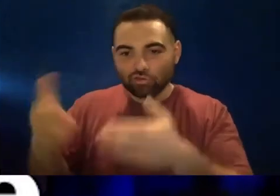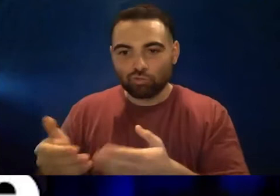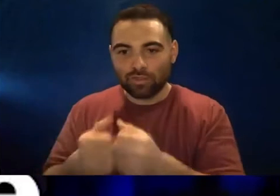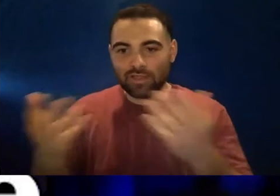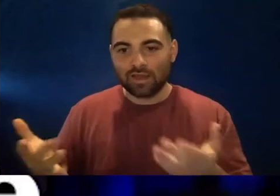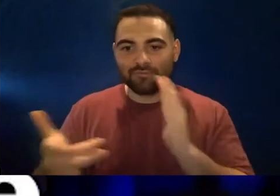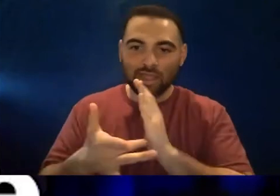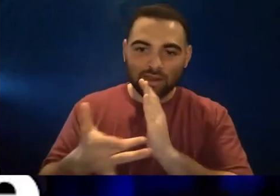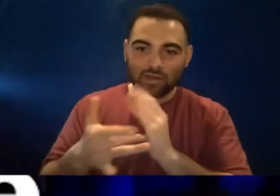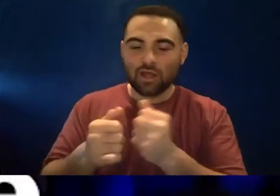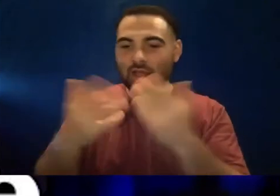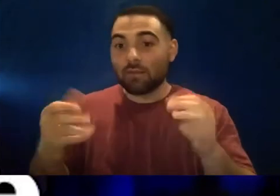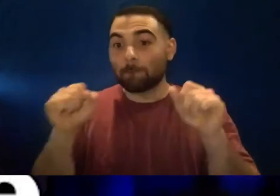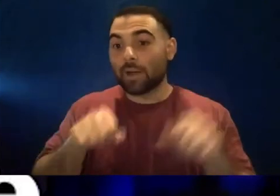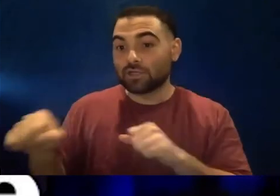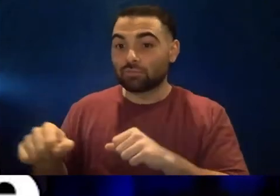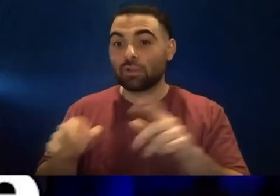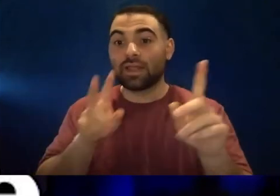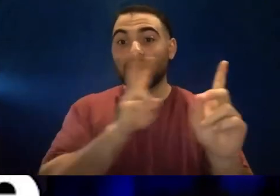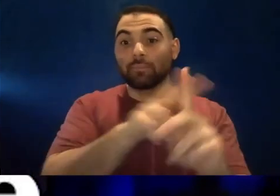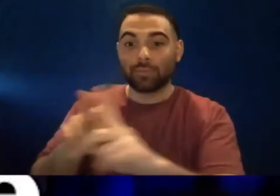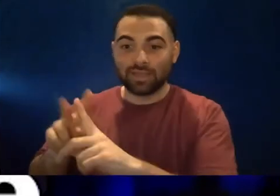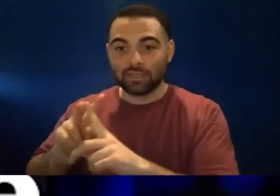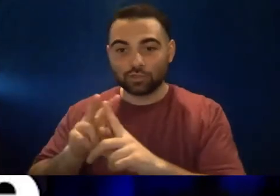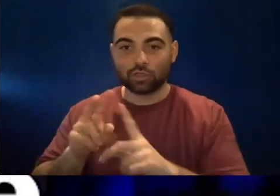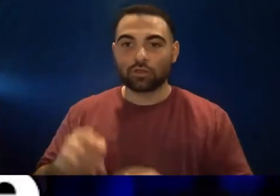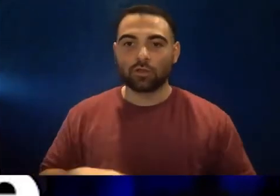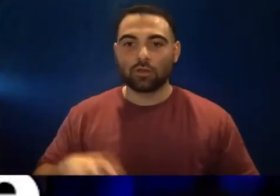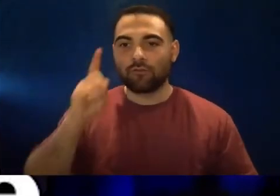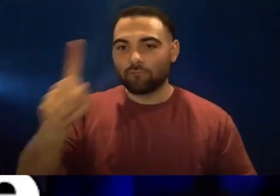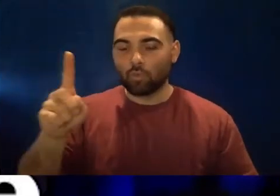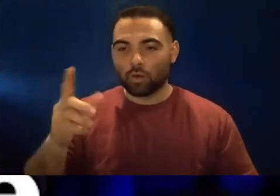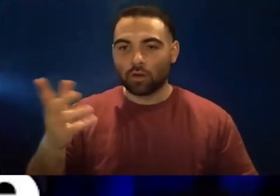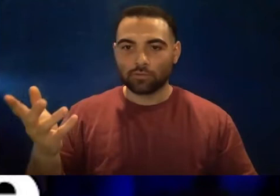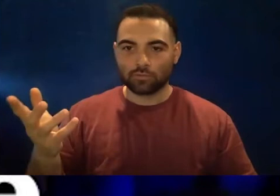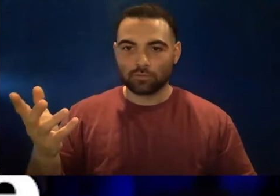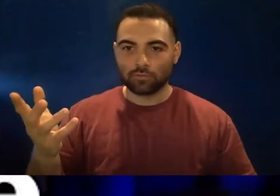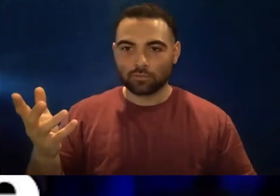and potential implementations of fixes to known problems.